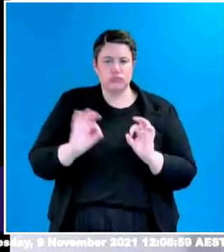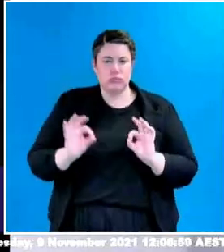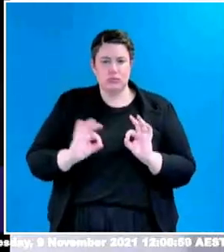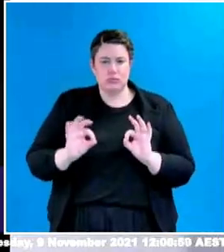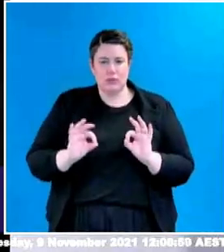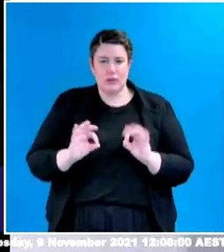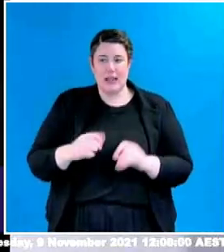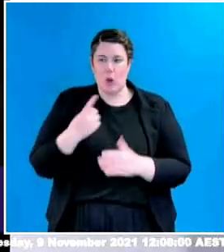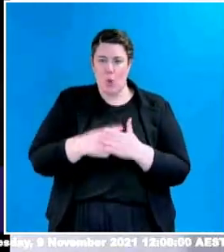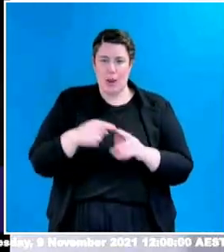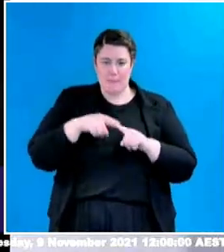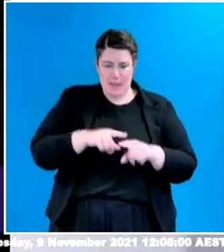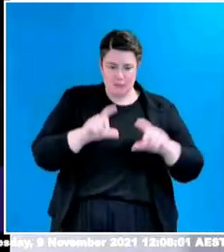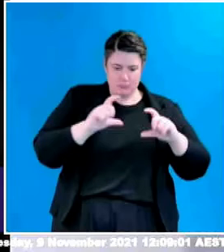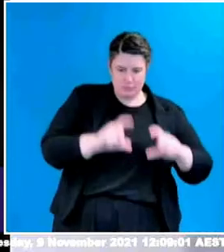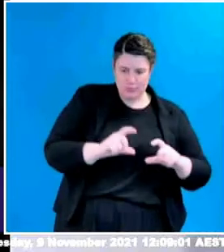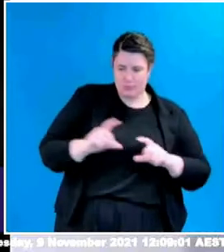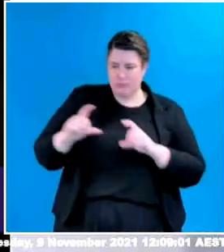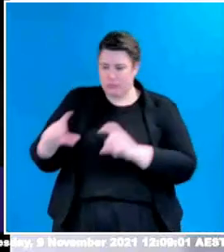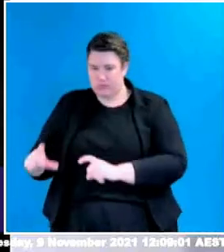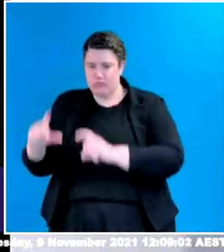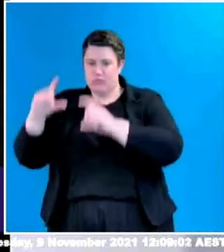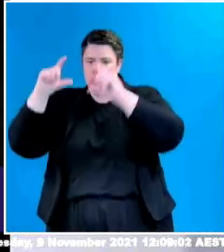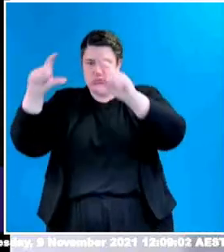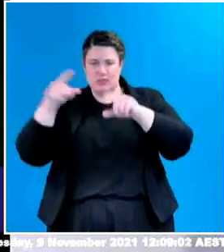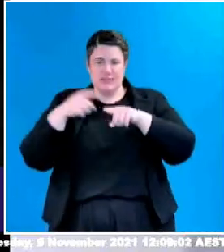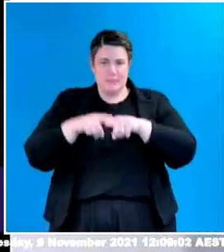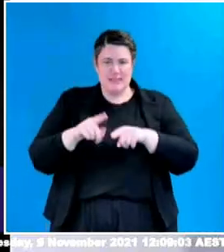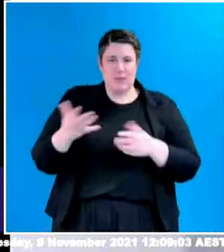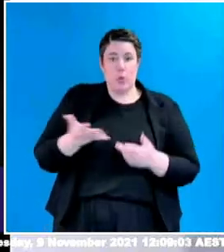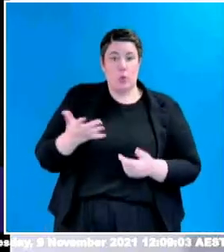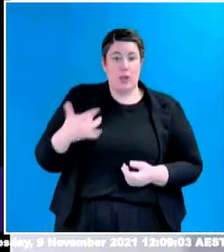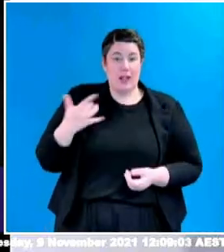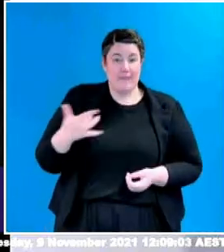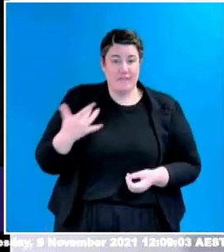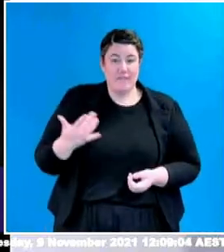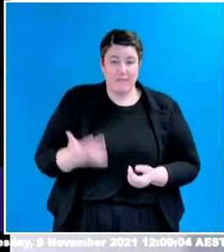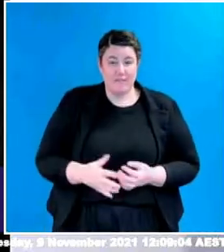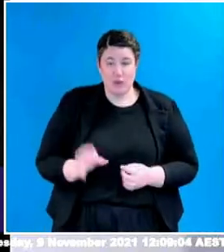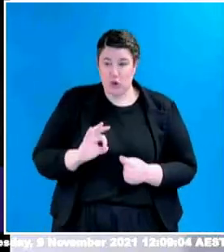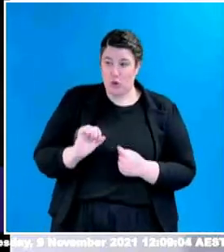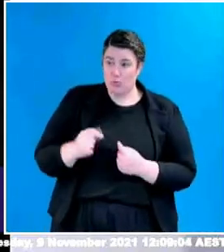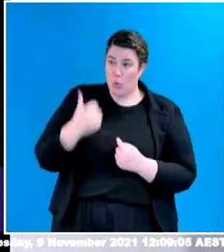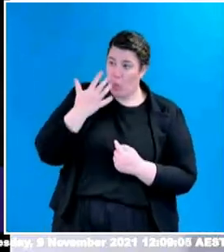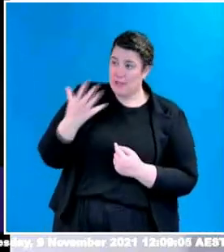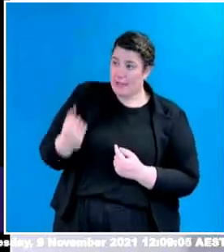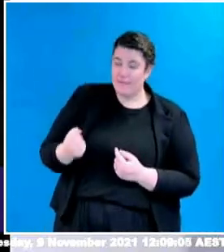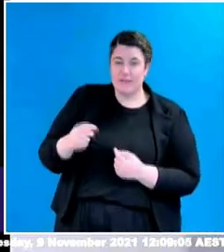geographically based, so they were in a specific state or in a specific city. And that was it.